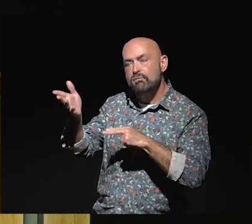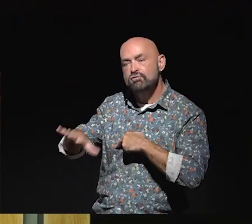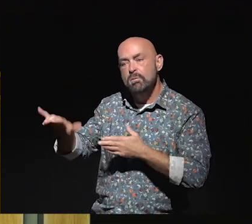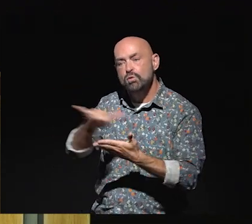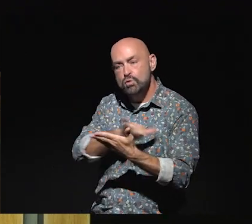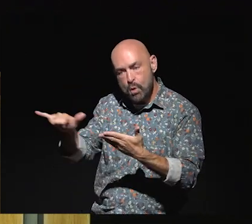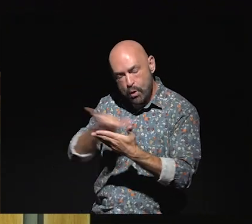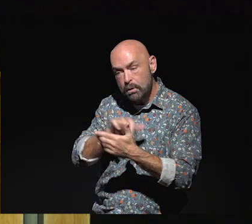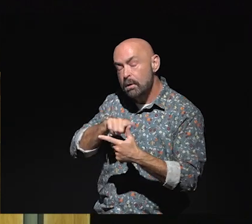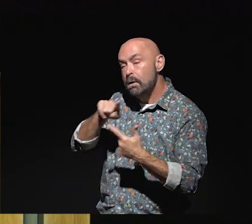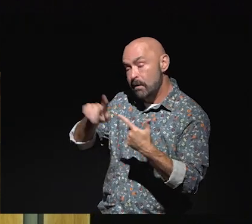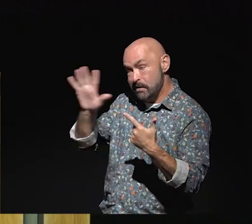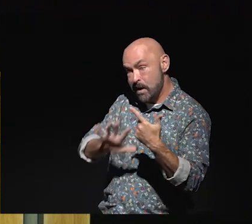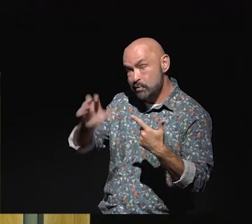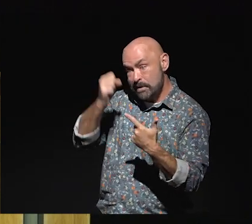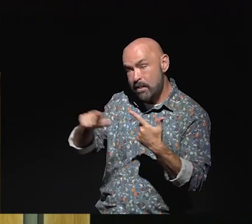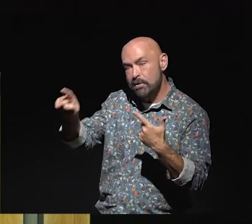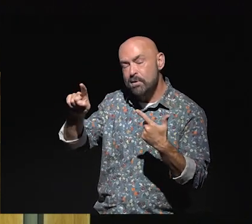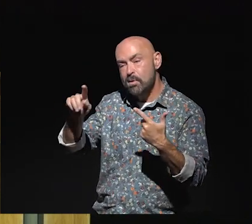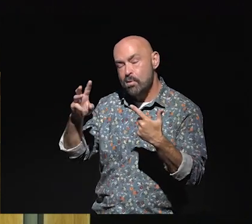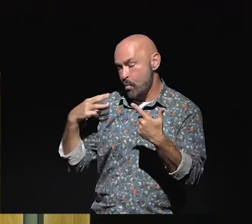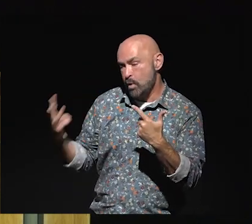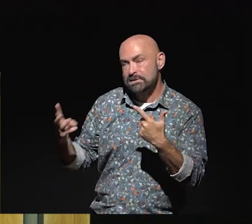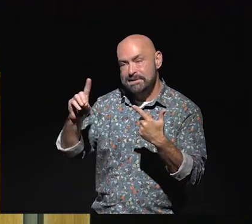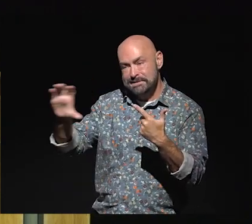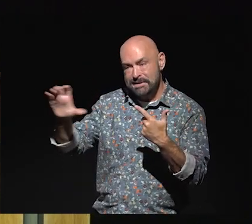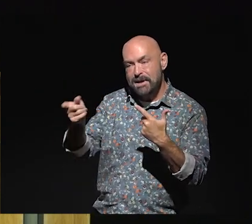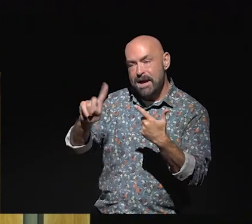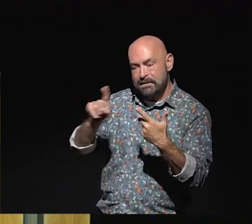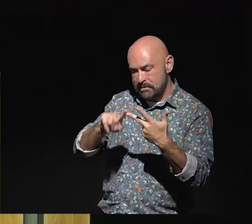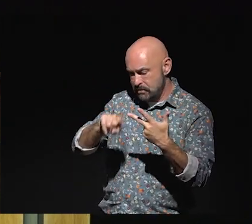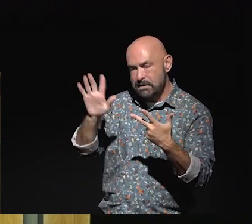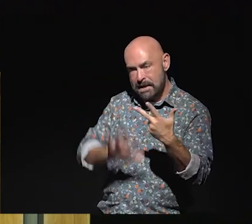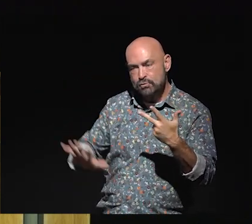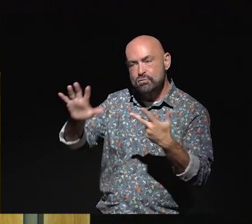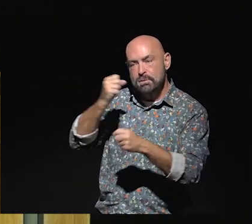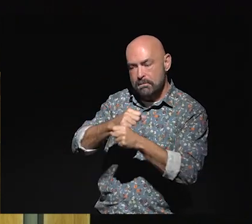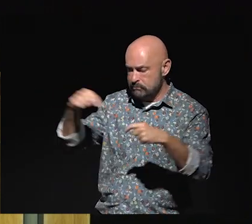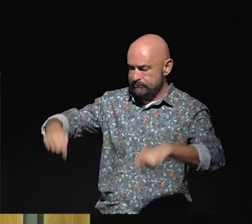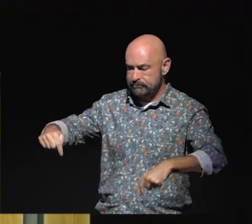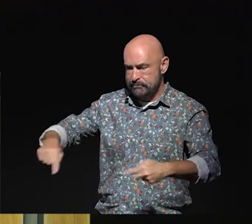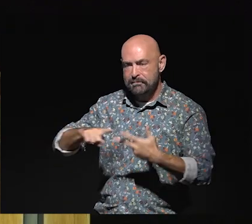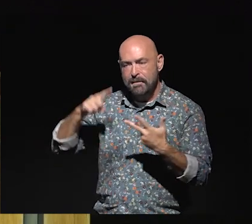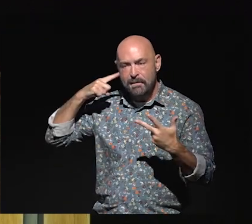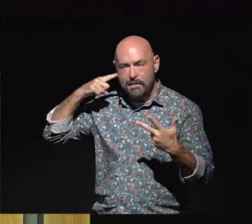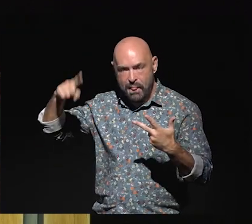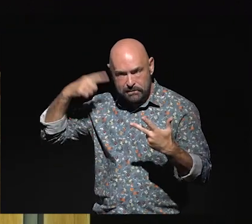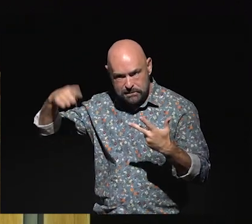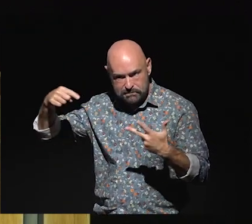to the National Gallery of Art in Washington, and to the National Gallery here in London.